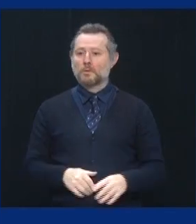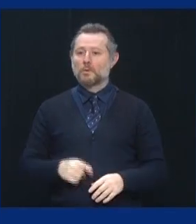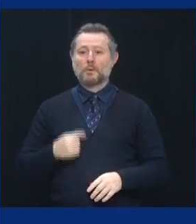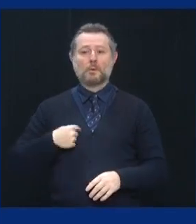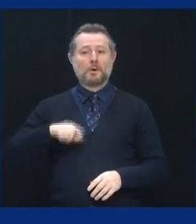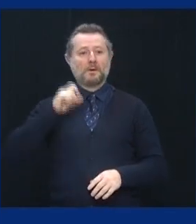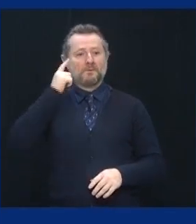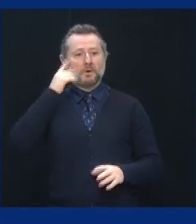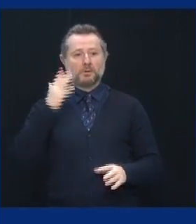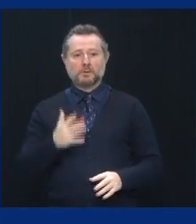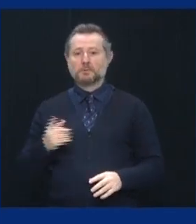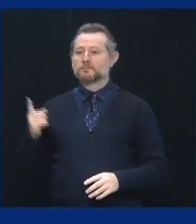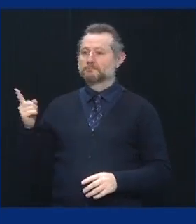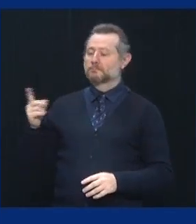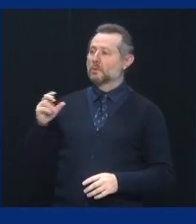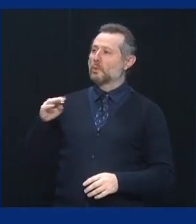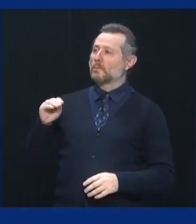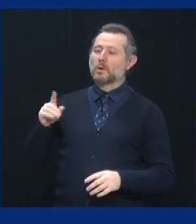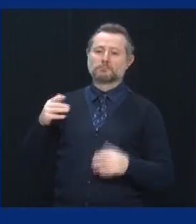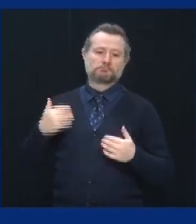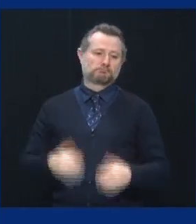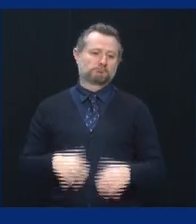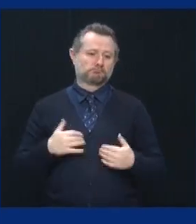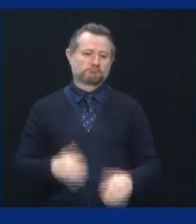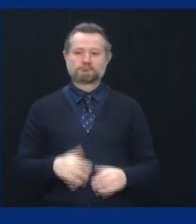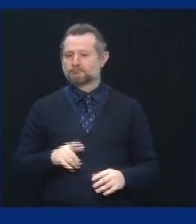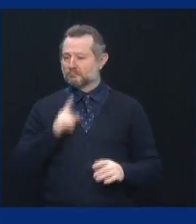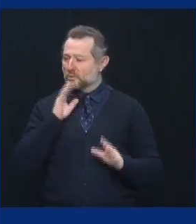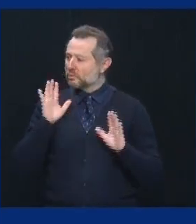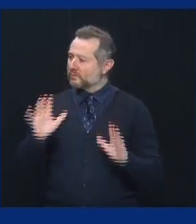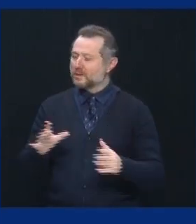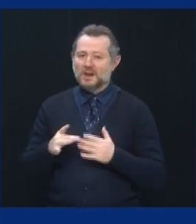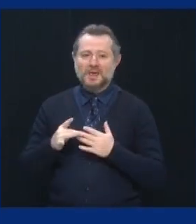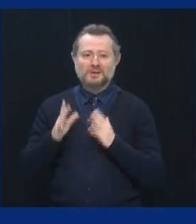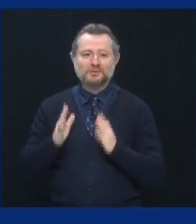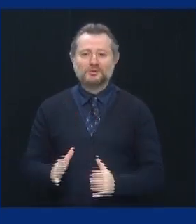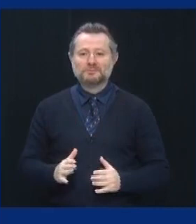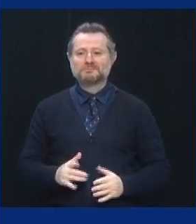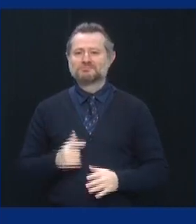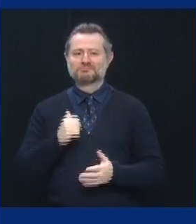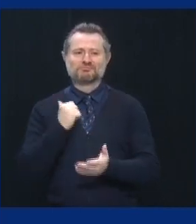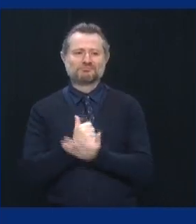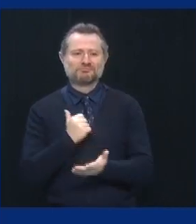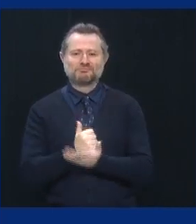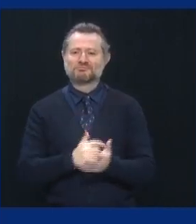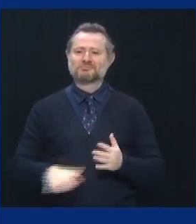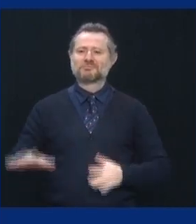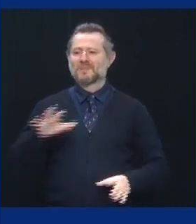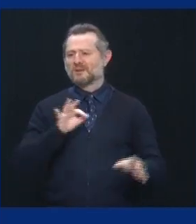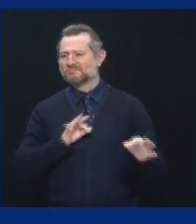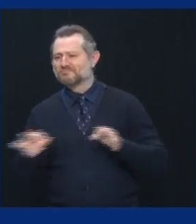DISTRICT. THROUGHOUT THE CRISIS, GOVERNOR CUOMO HAS BEEN AN OUTSTANDING